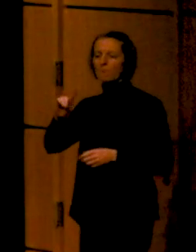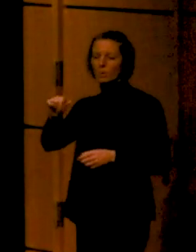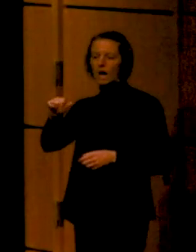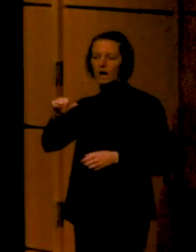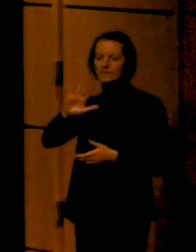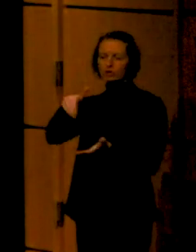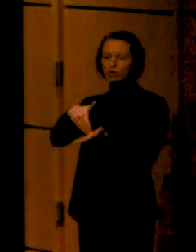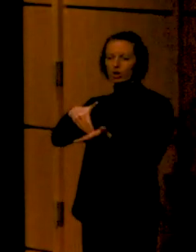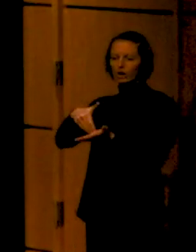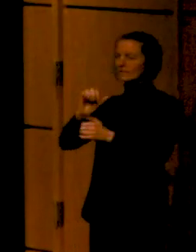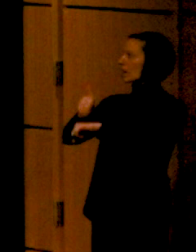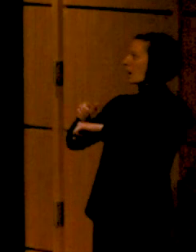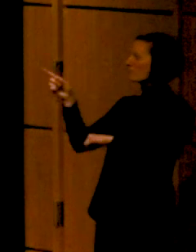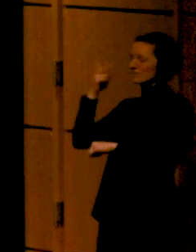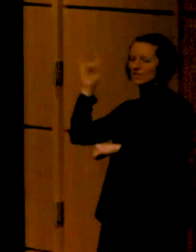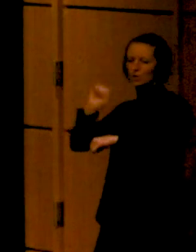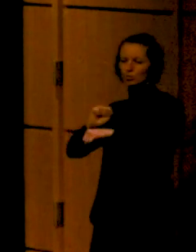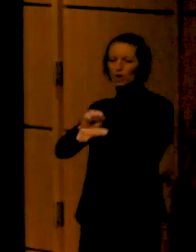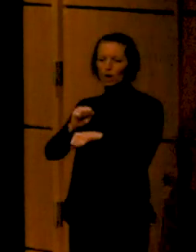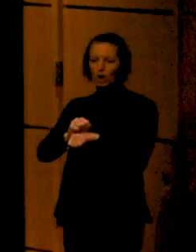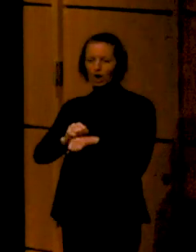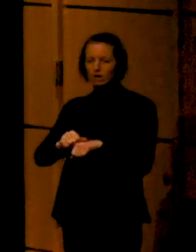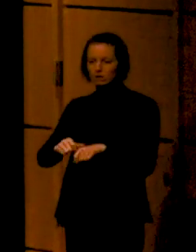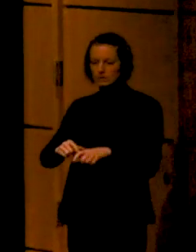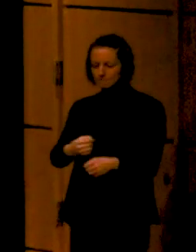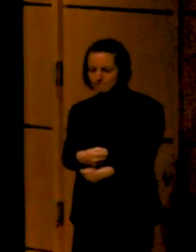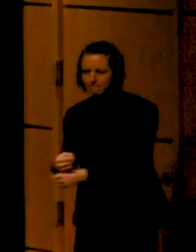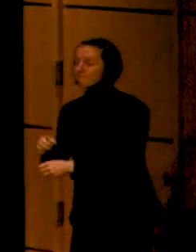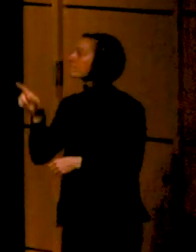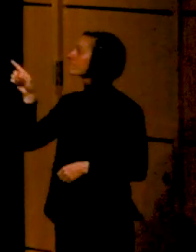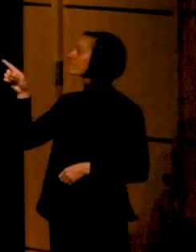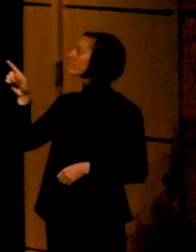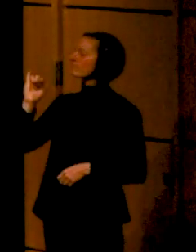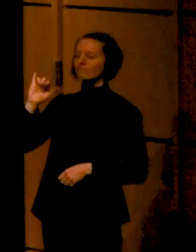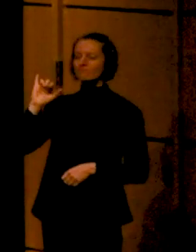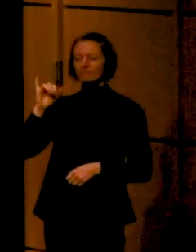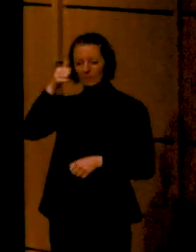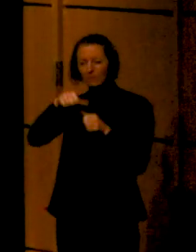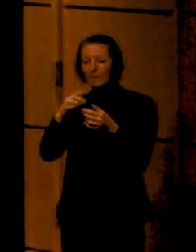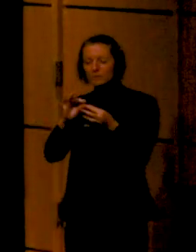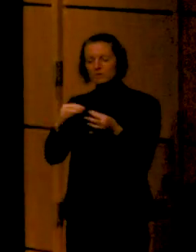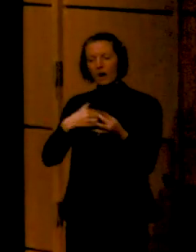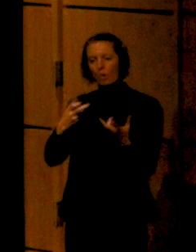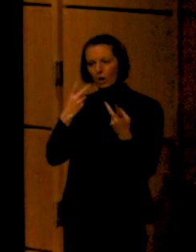This is the kind of thing that I went to see photographs based on the on his experience